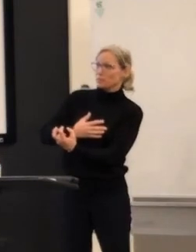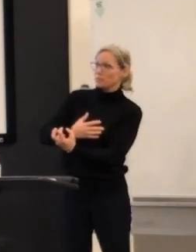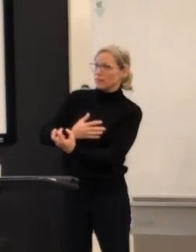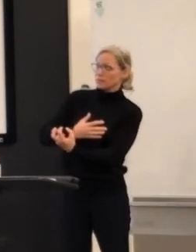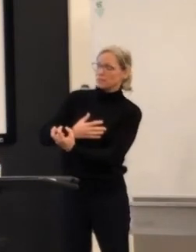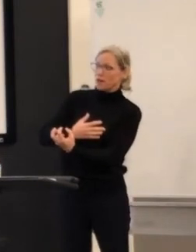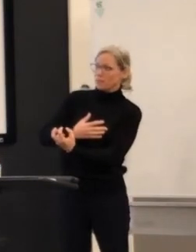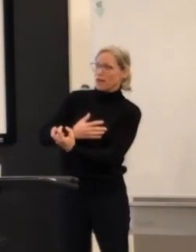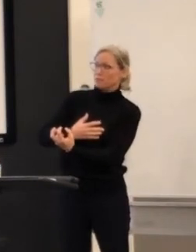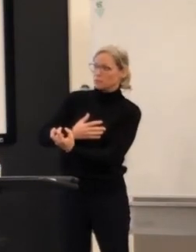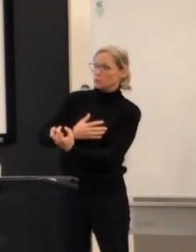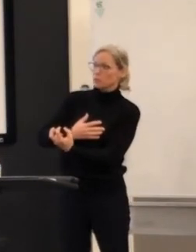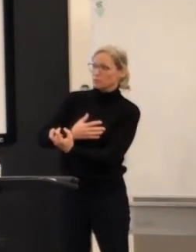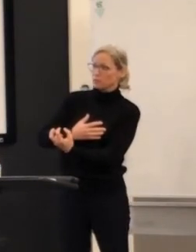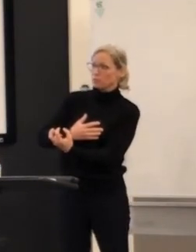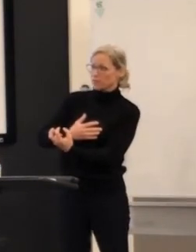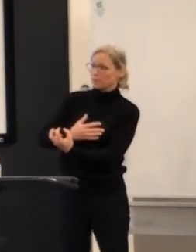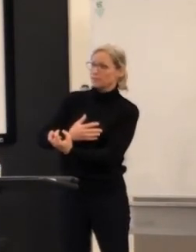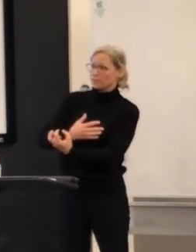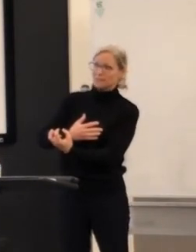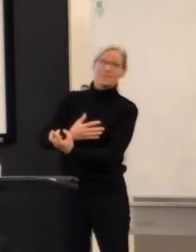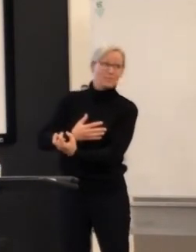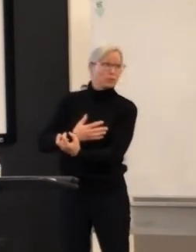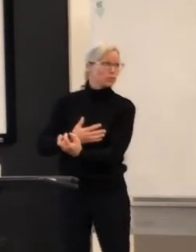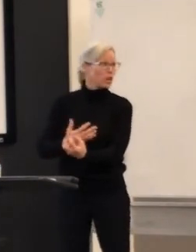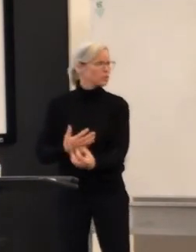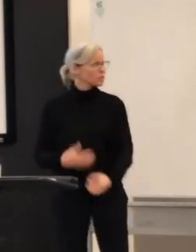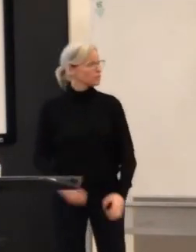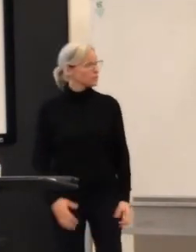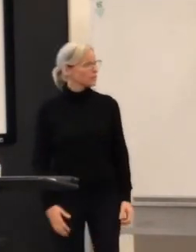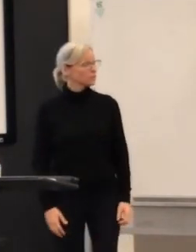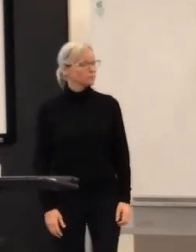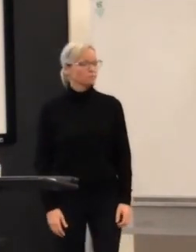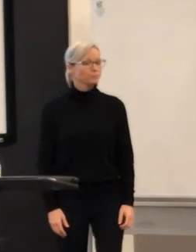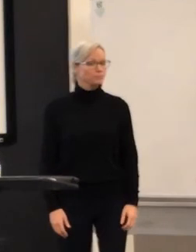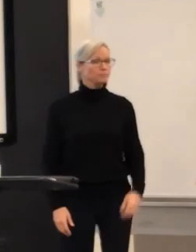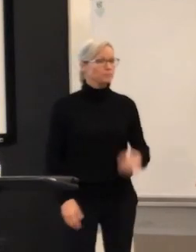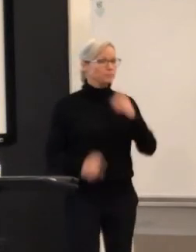some like stop gap solutions for protecting the secret sauce. So, as we said at the beginning,